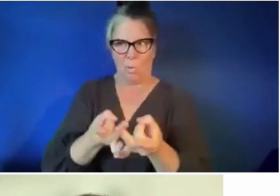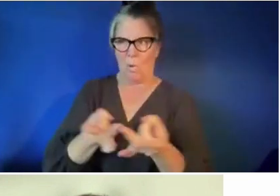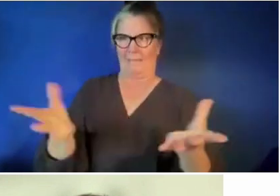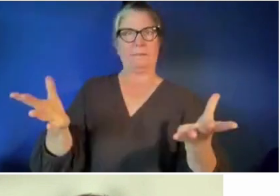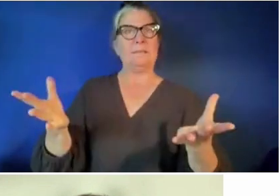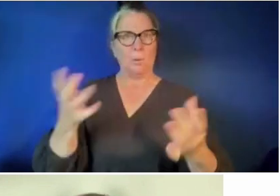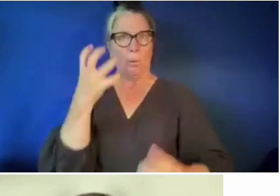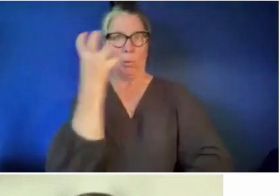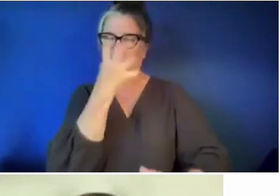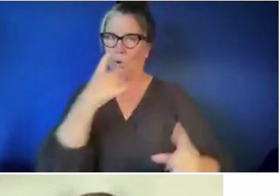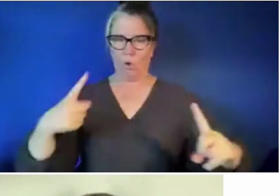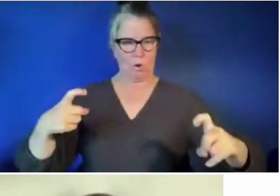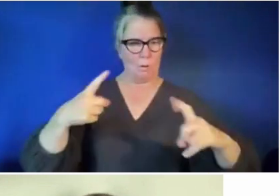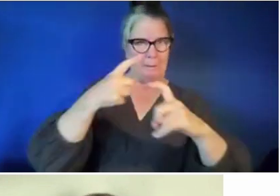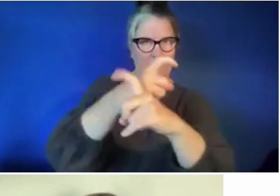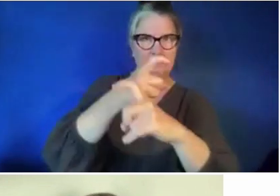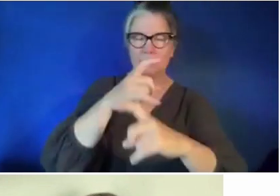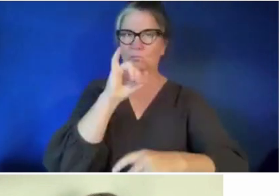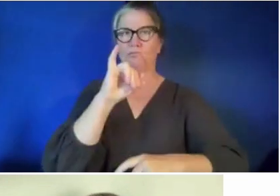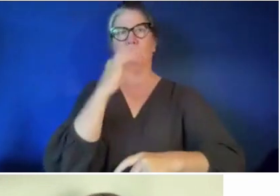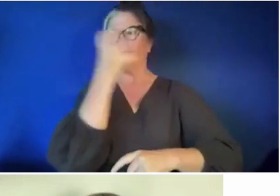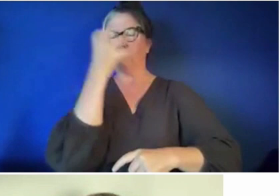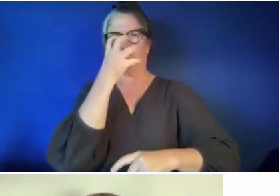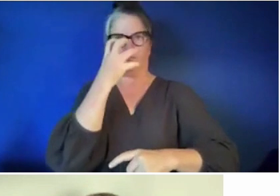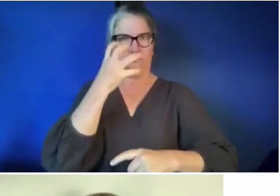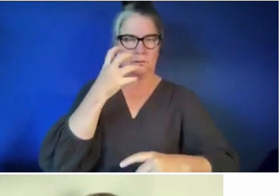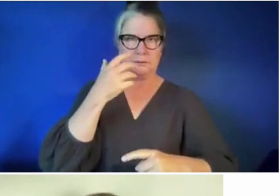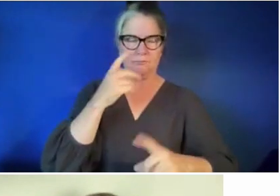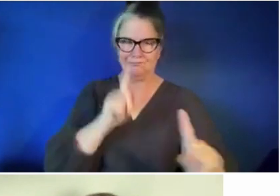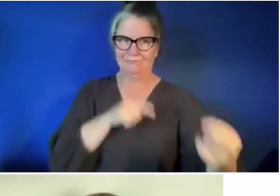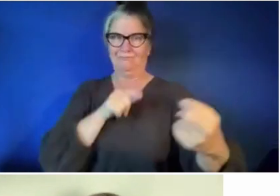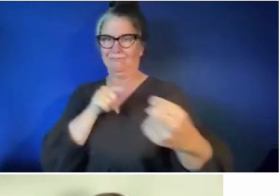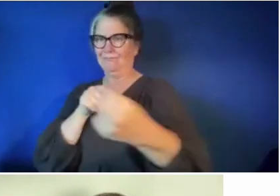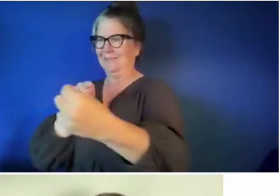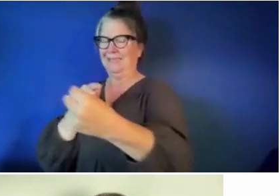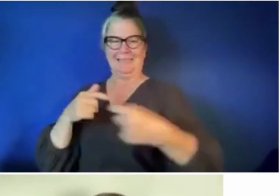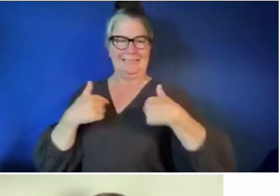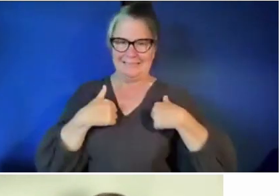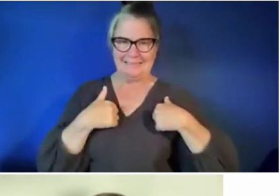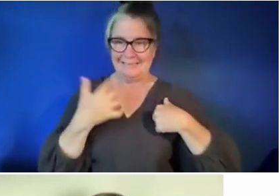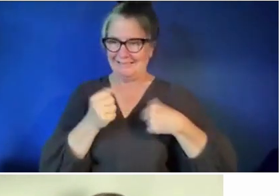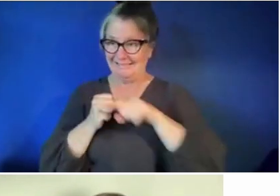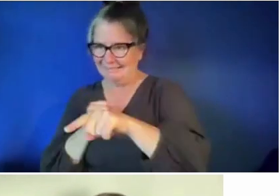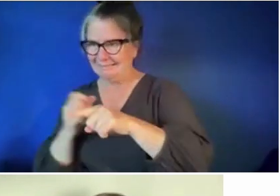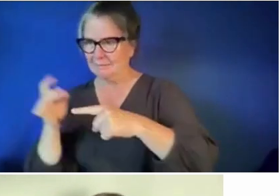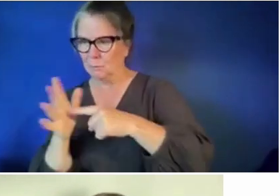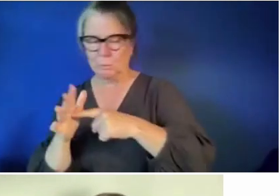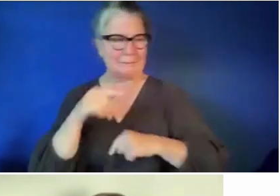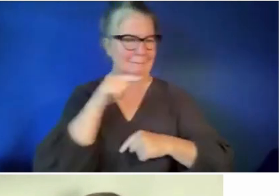and we're often balancing, competing, and often conflicting interests as well.